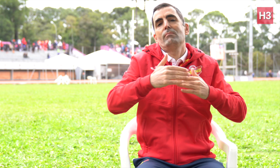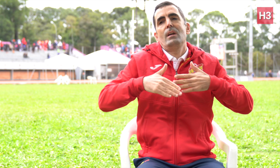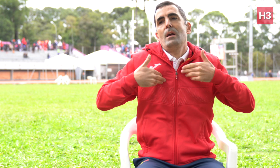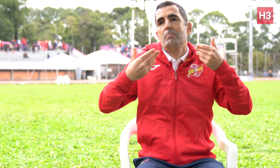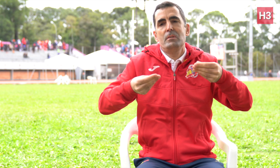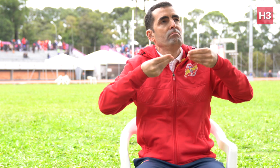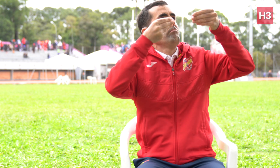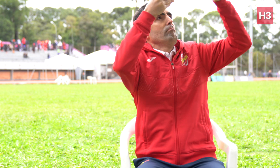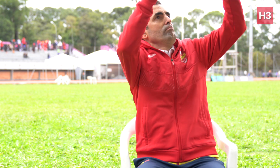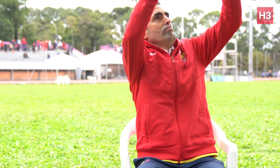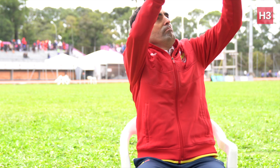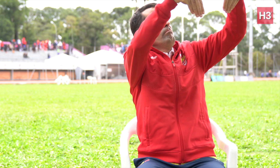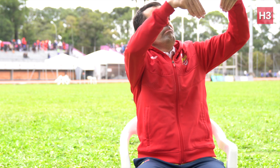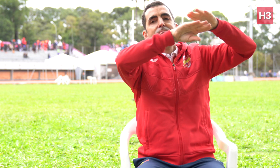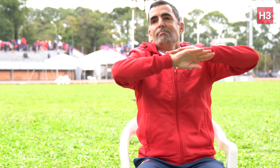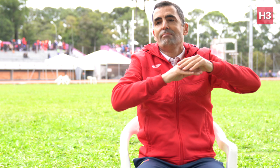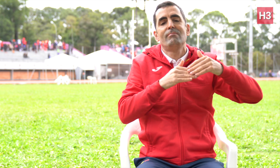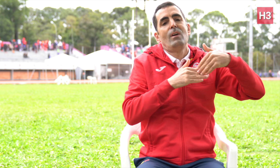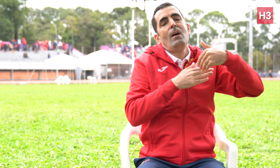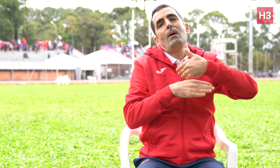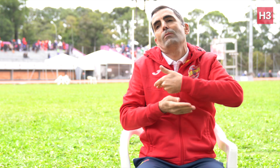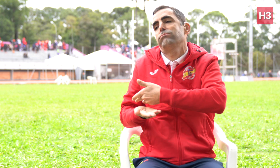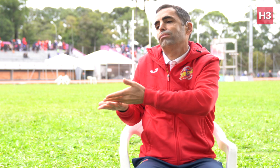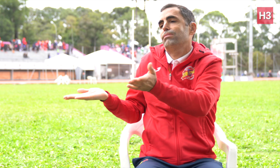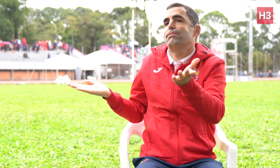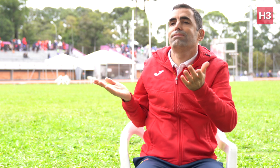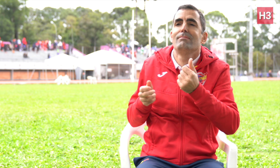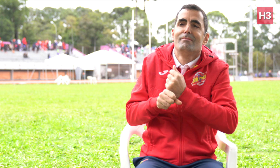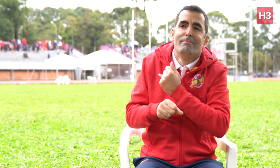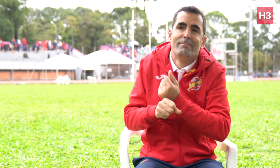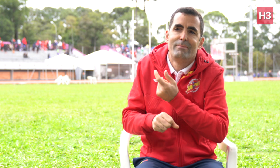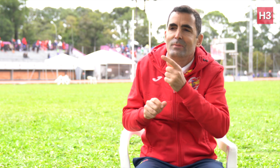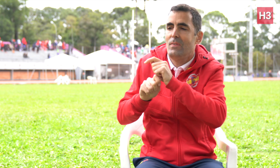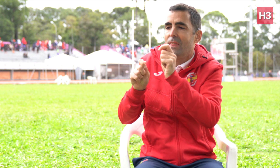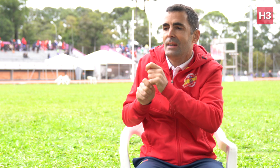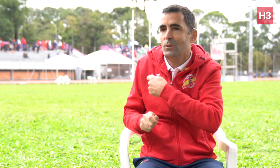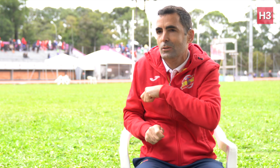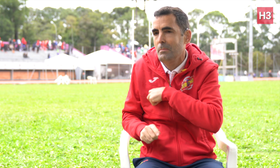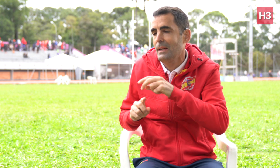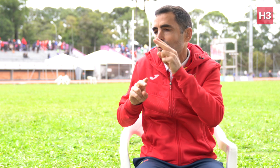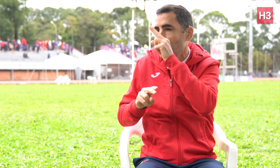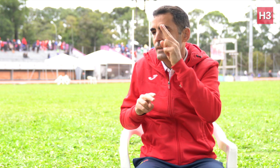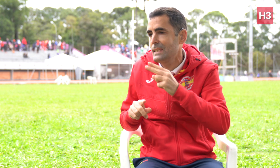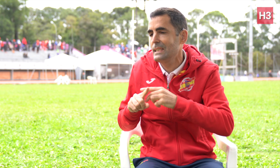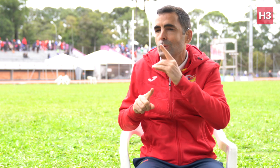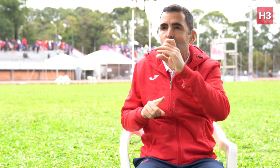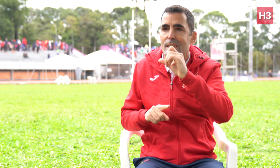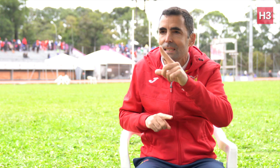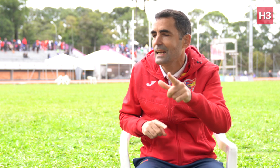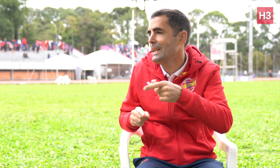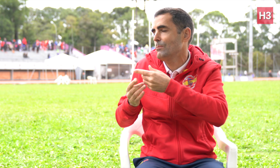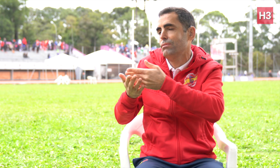and turn my focus on advocating Deaf Spaniard athletes in different sports as well as those who are involved